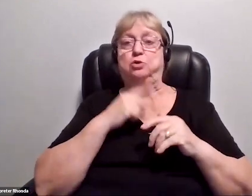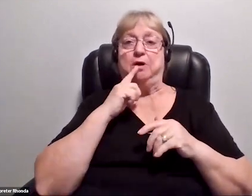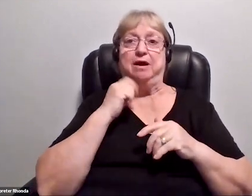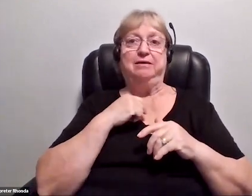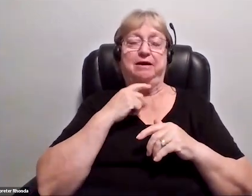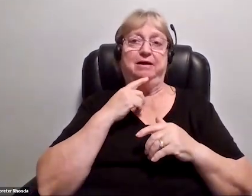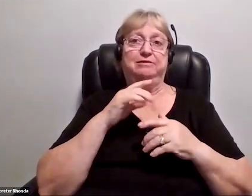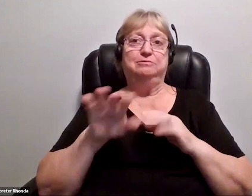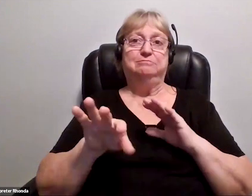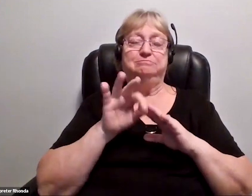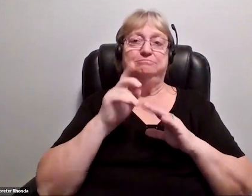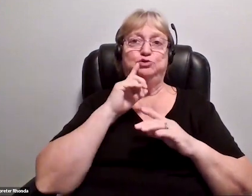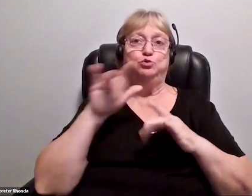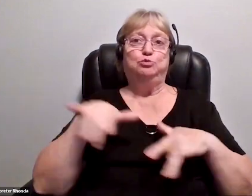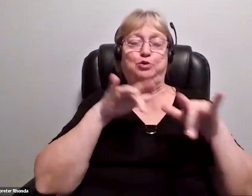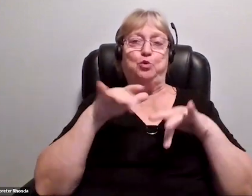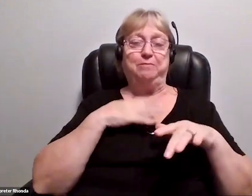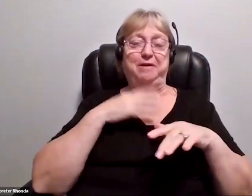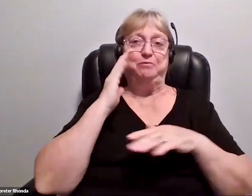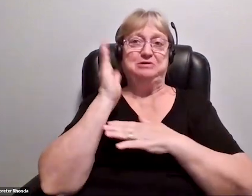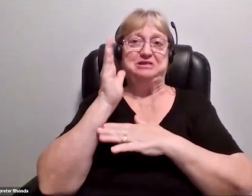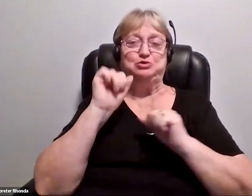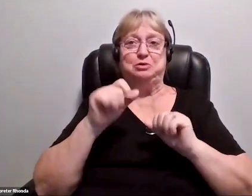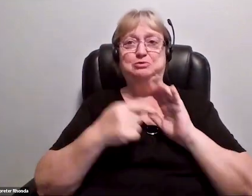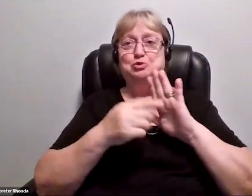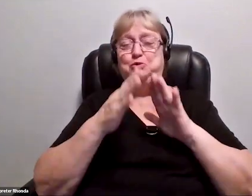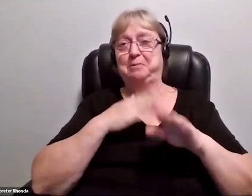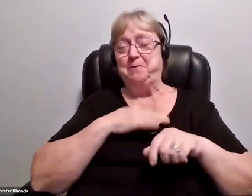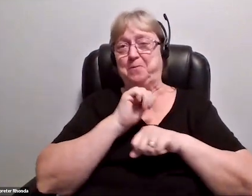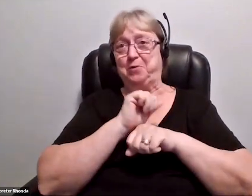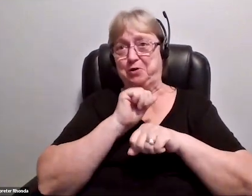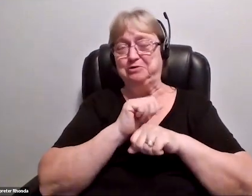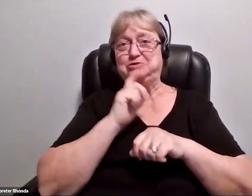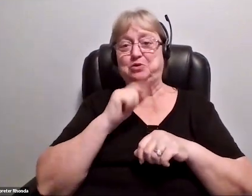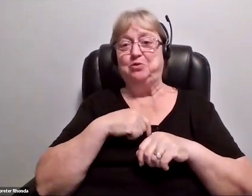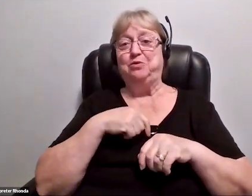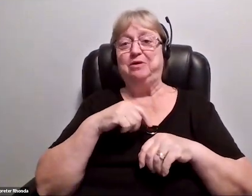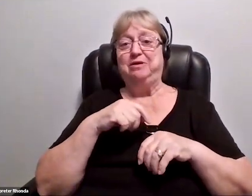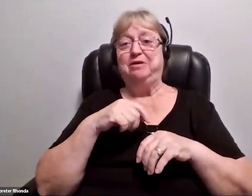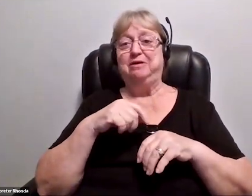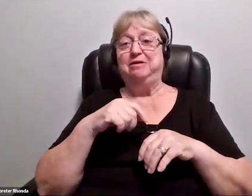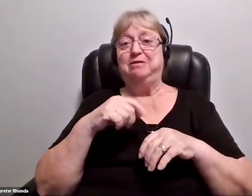so I can show you my work. I will let the video present. I have a description